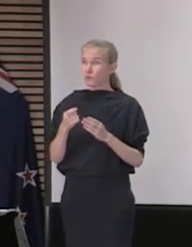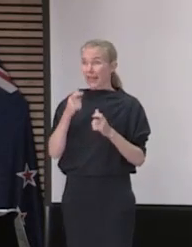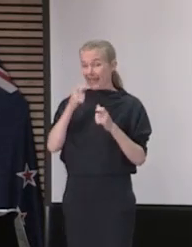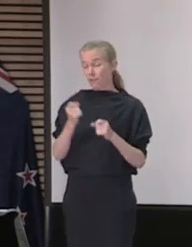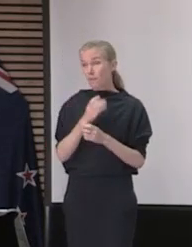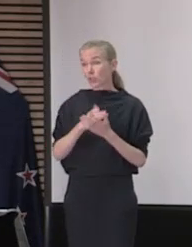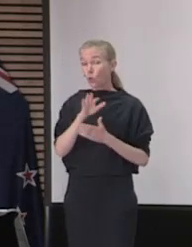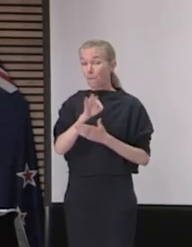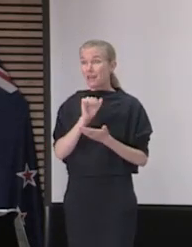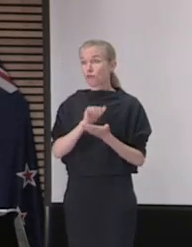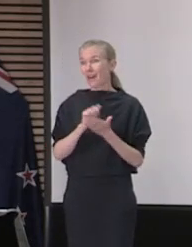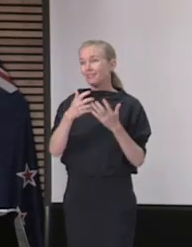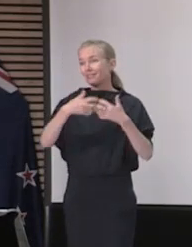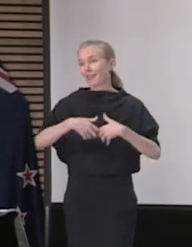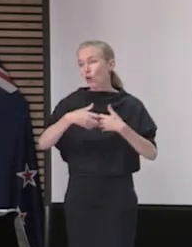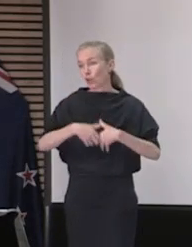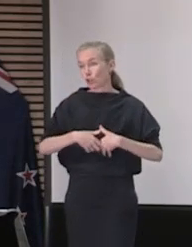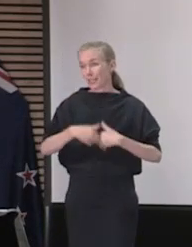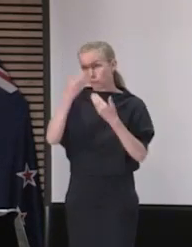So we will apply thesame level of rigour to thesedevelopments.